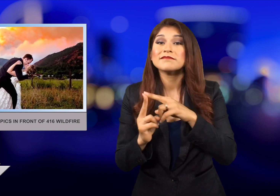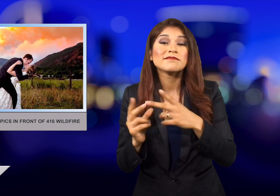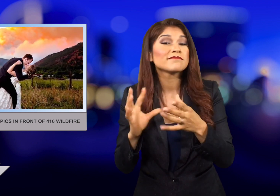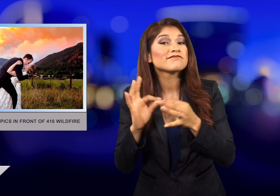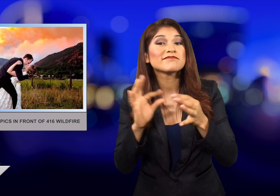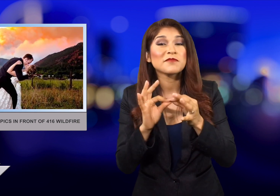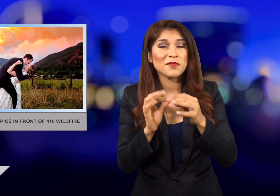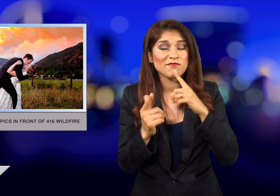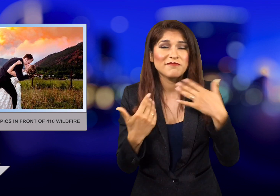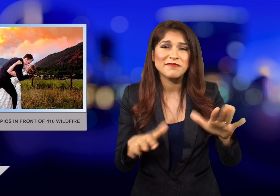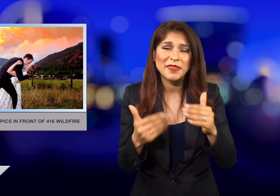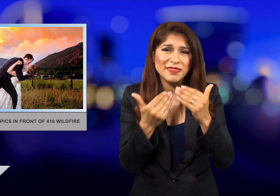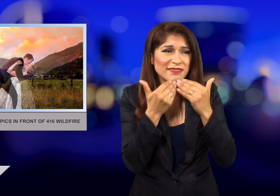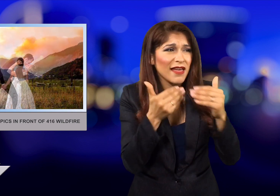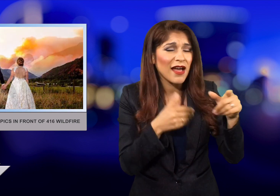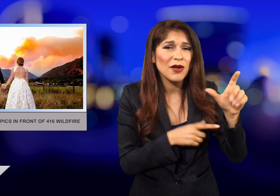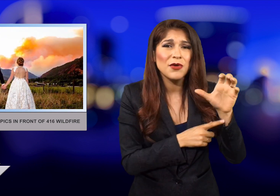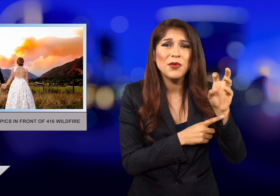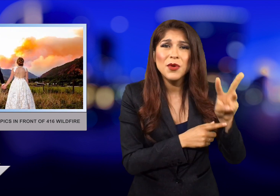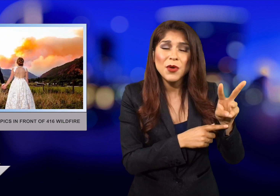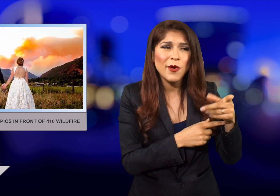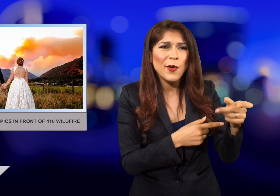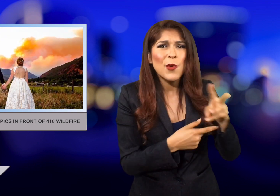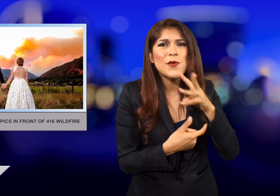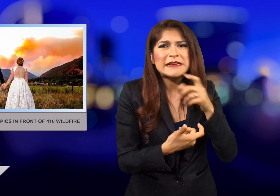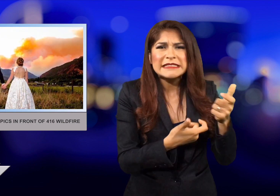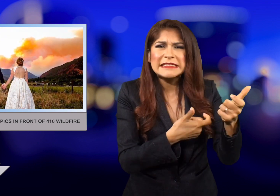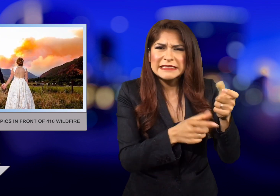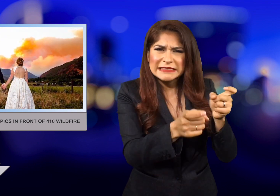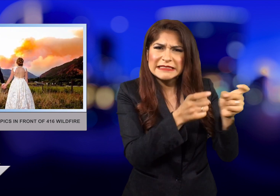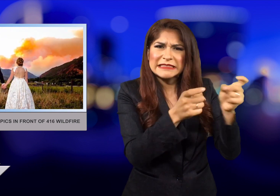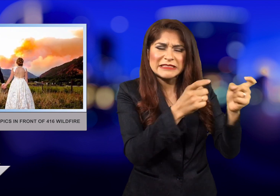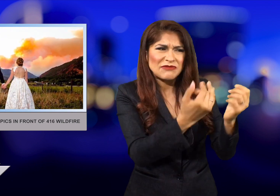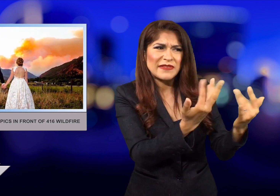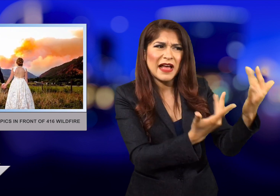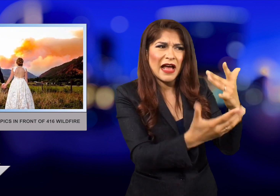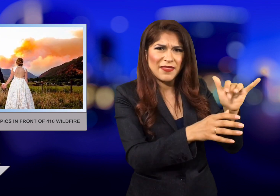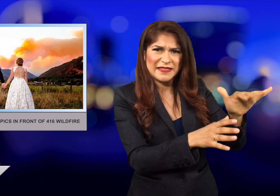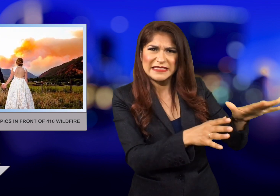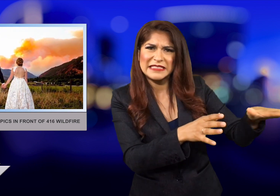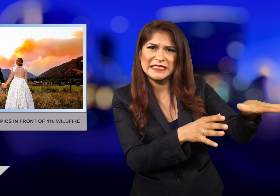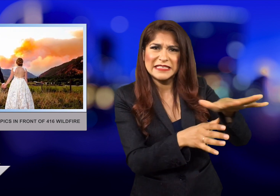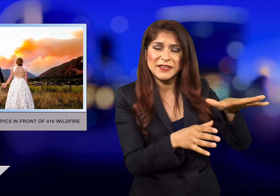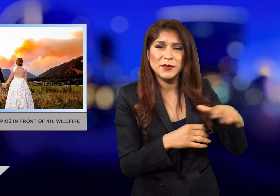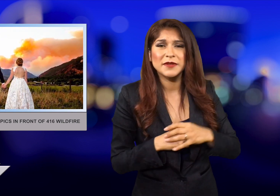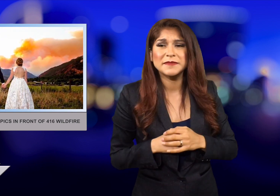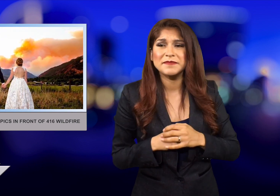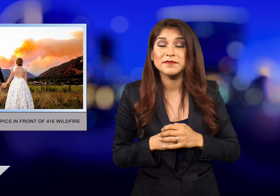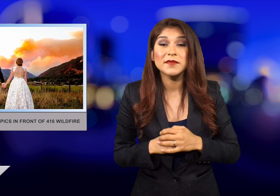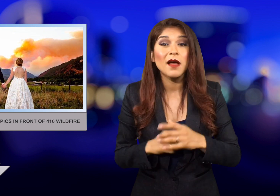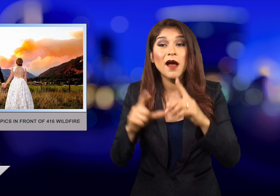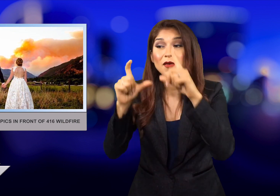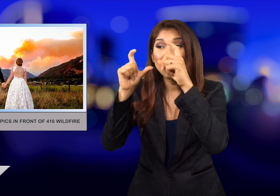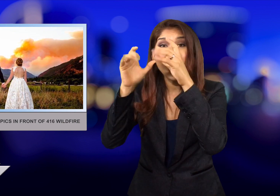They say they did it to show their appreciation for the crews battling the blazes and keeping the area safe.